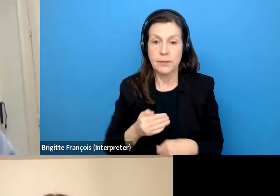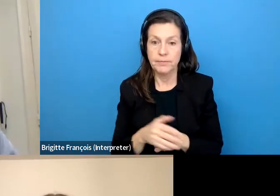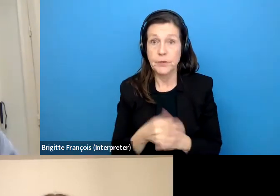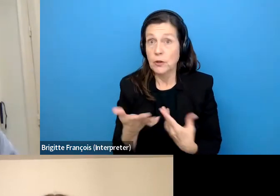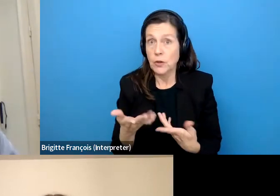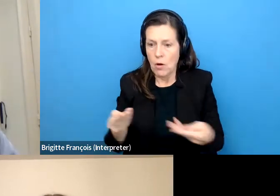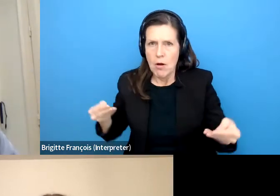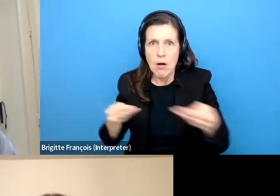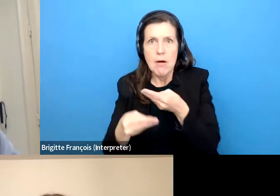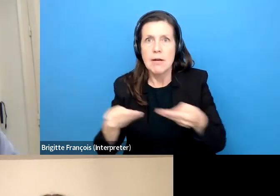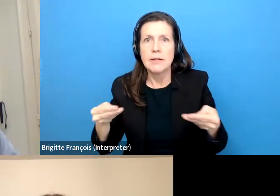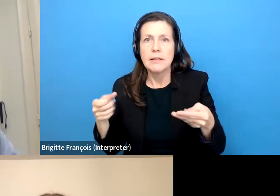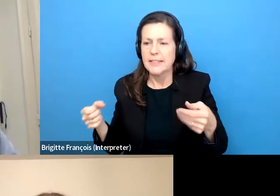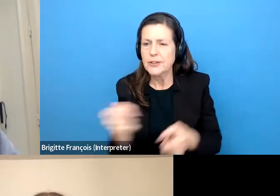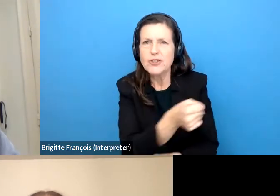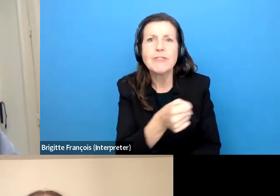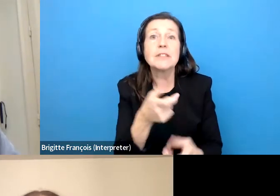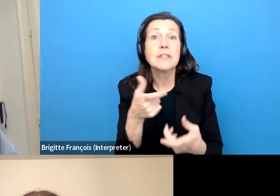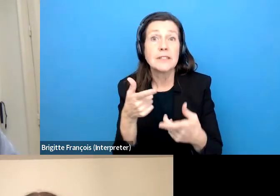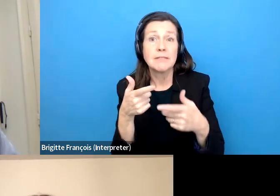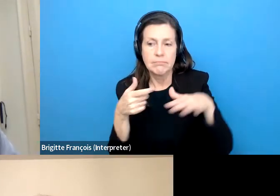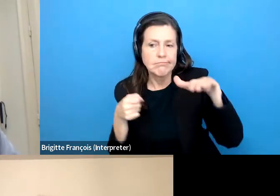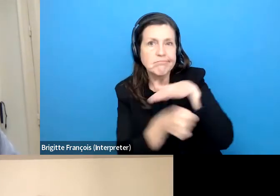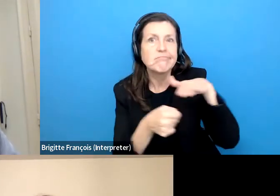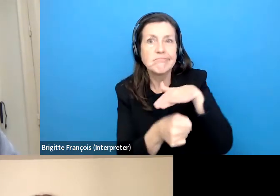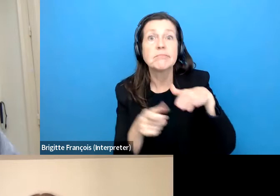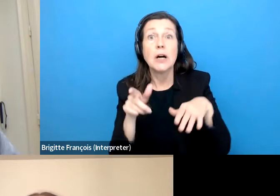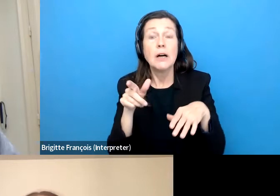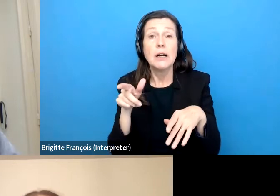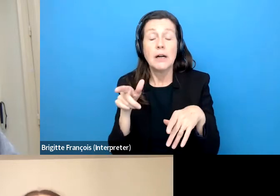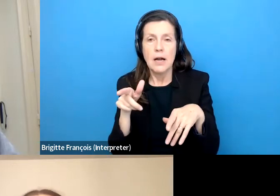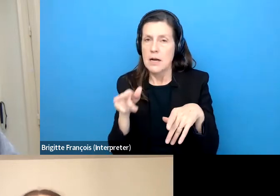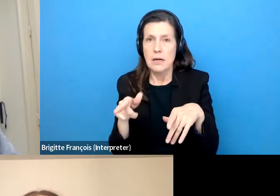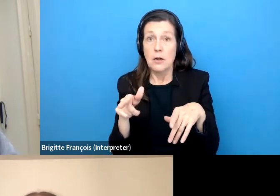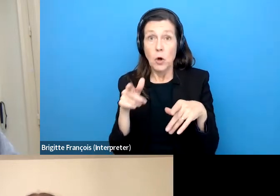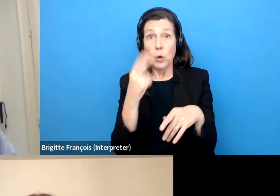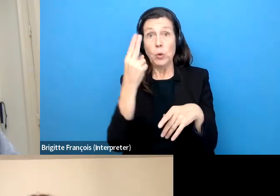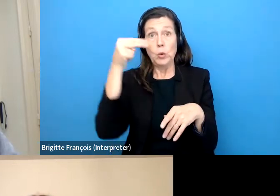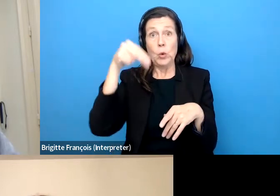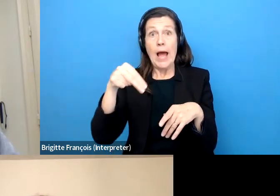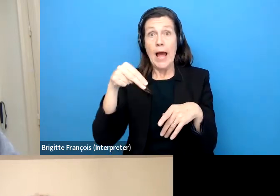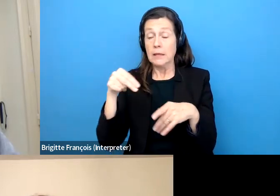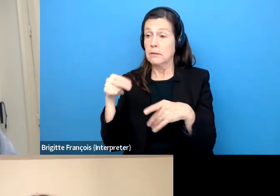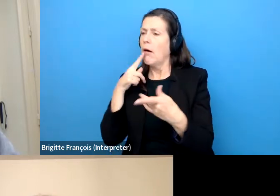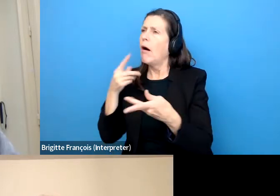in women and girls extend beyond the scope of the United Nations trafficking protocol.